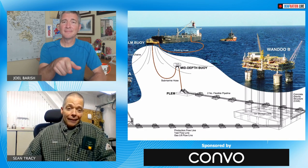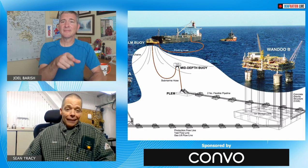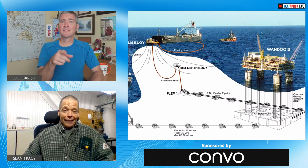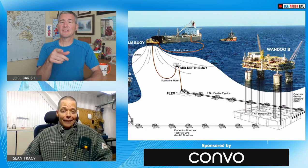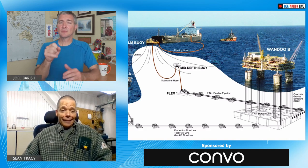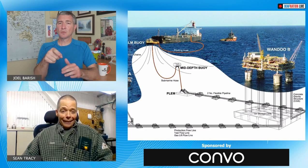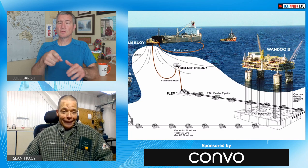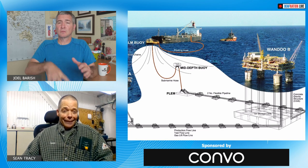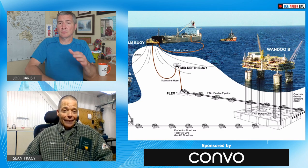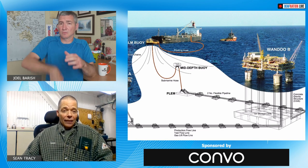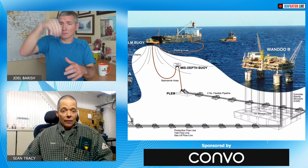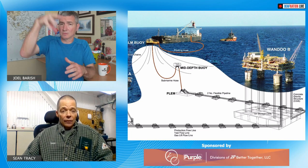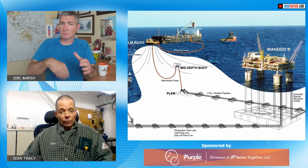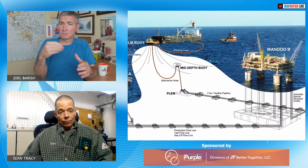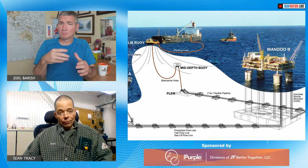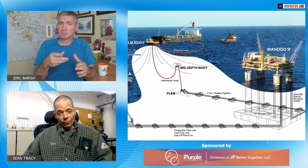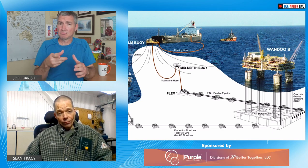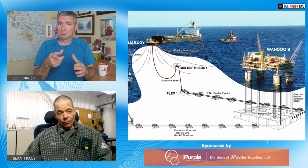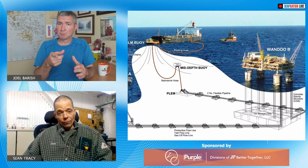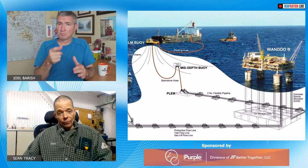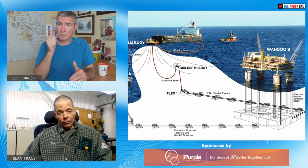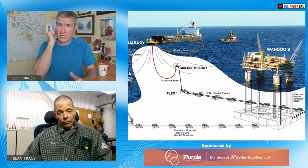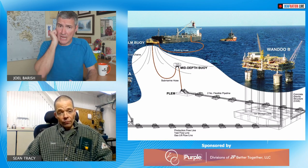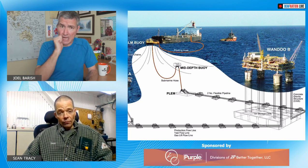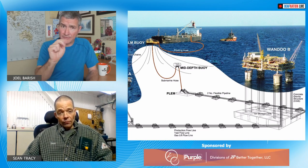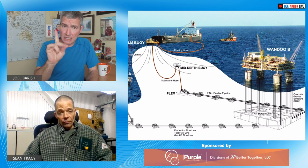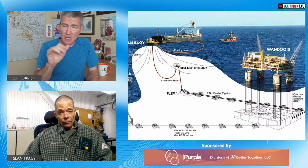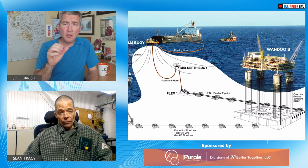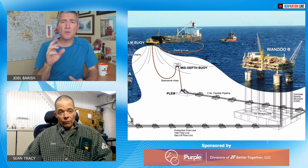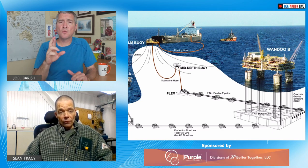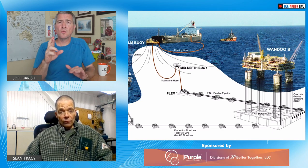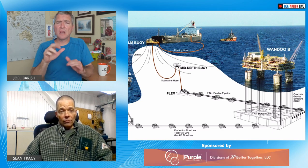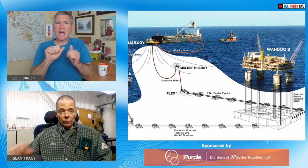Wow!! So, the oil is pumped out. Is this something that happens every day?